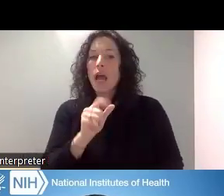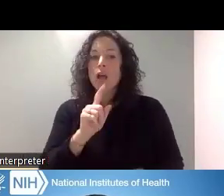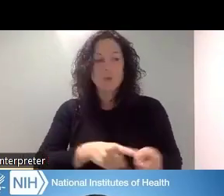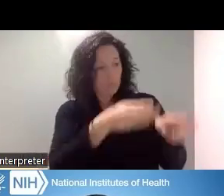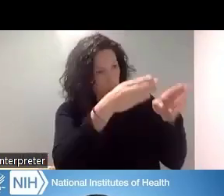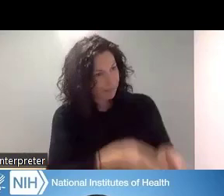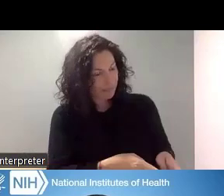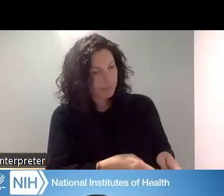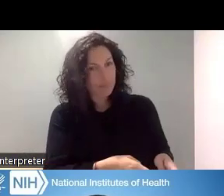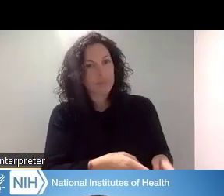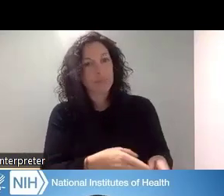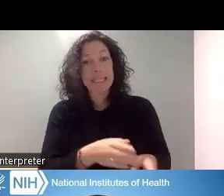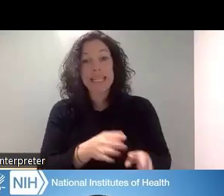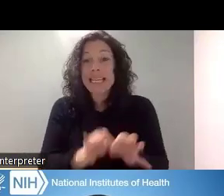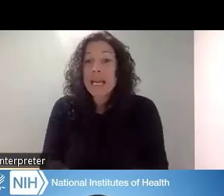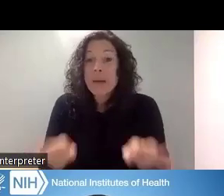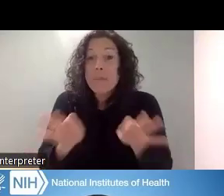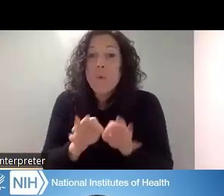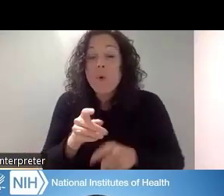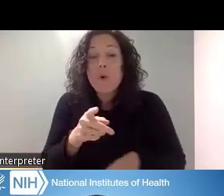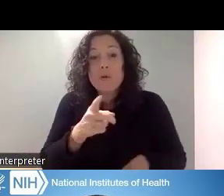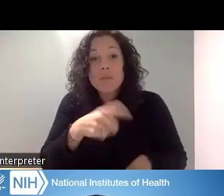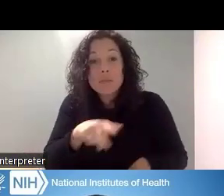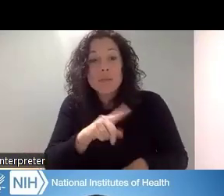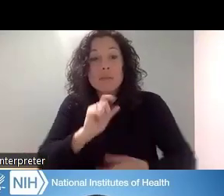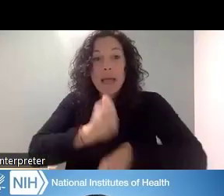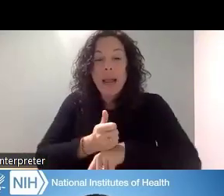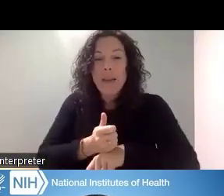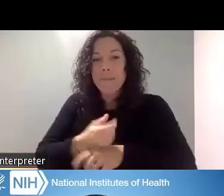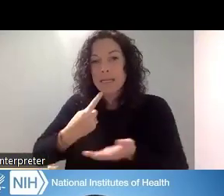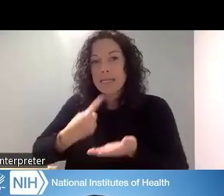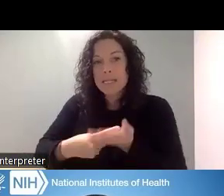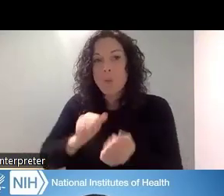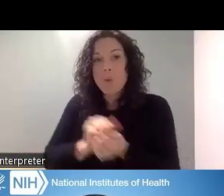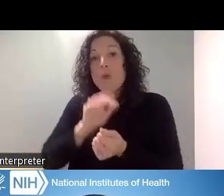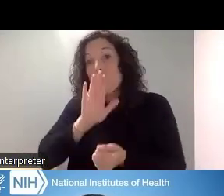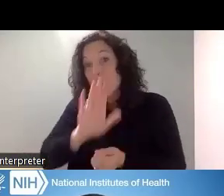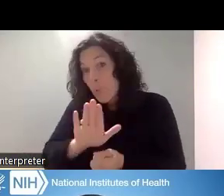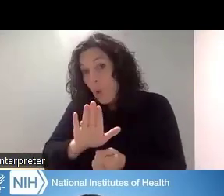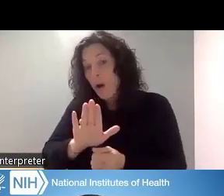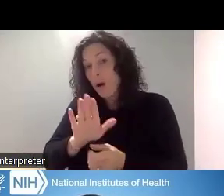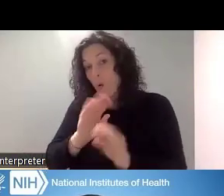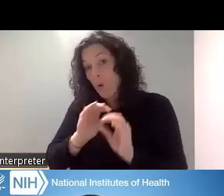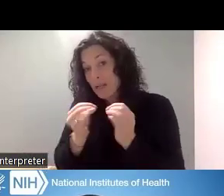that you set up a dialogue with your organization's designated representative.